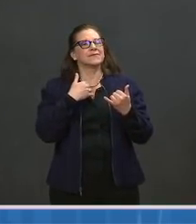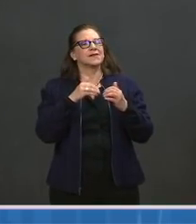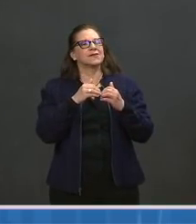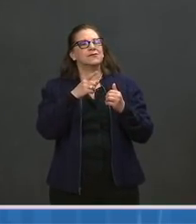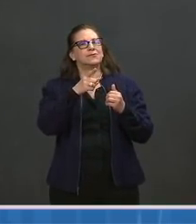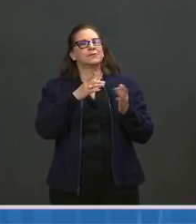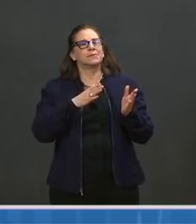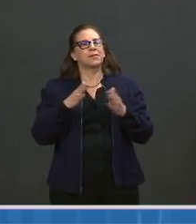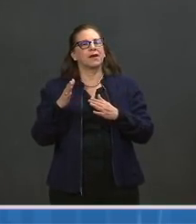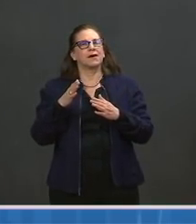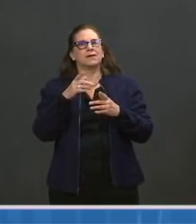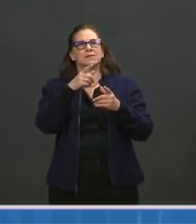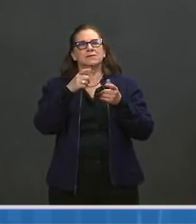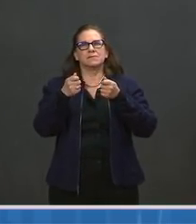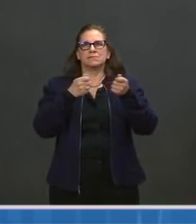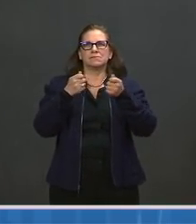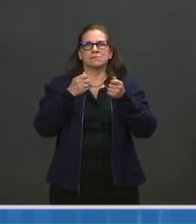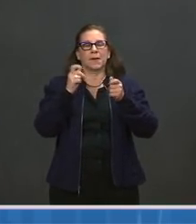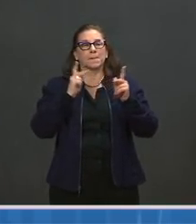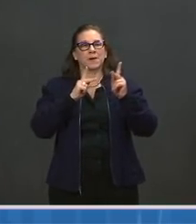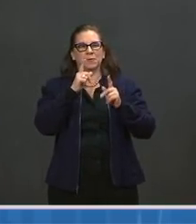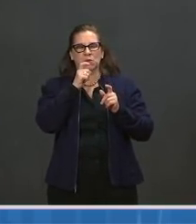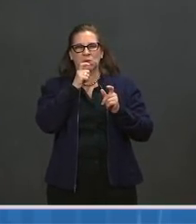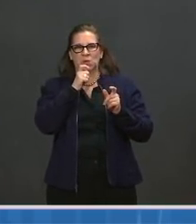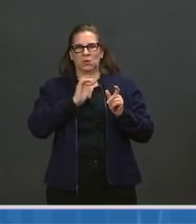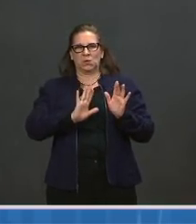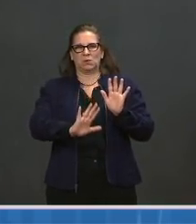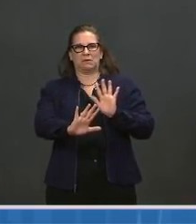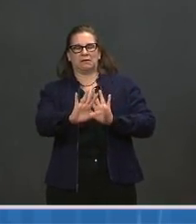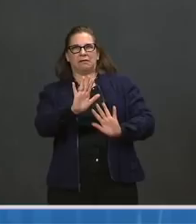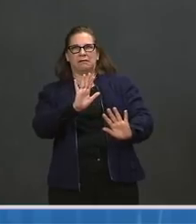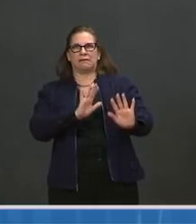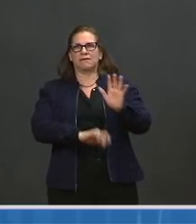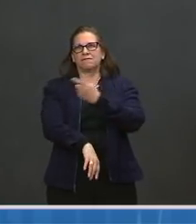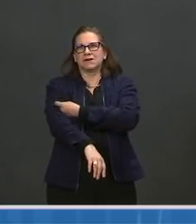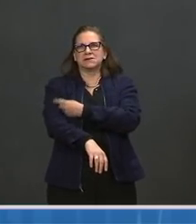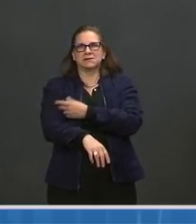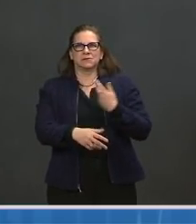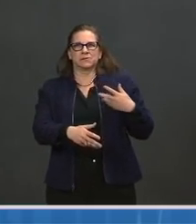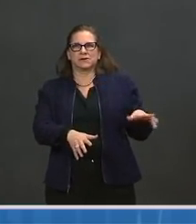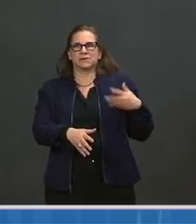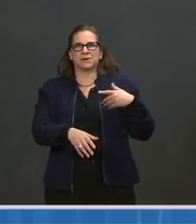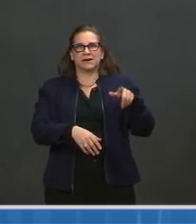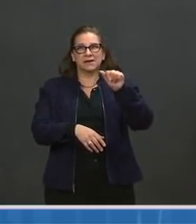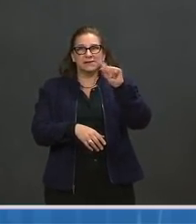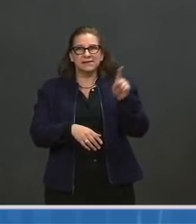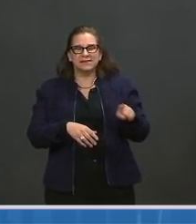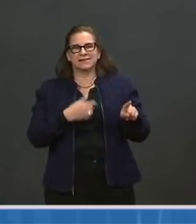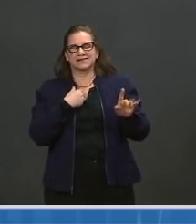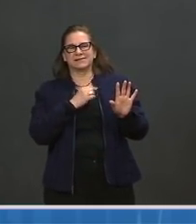Or do you anticipate that by the time it's in circulation, there will be so much supply of the other vaccines that it really won't matter?